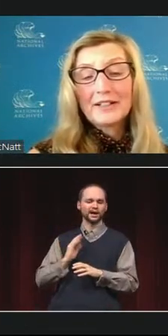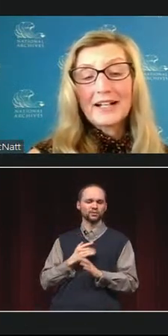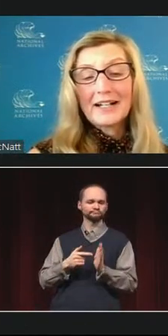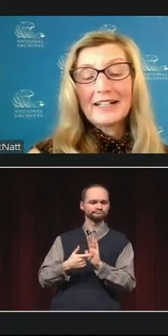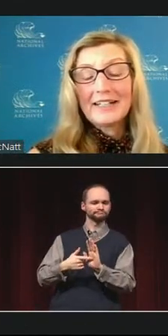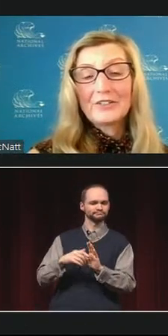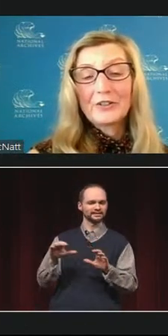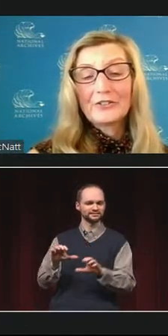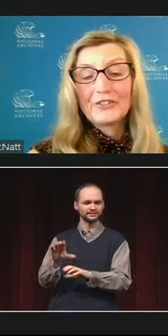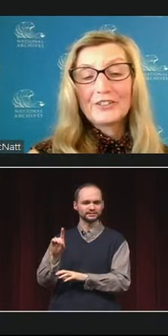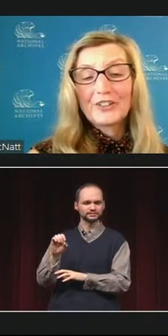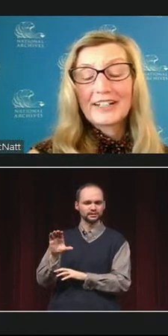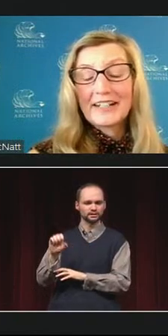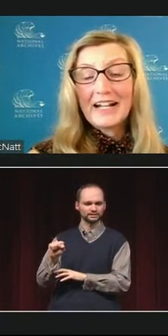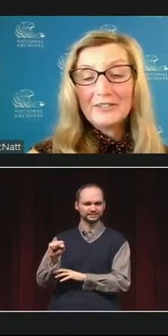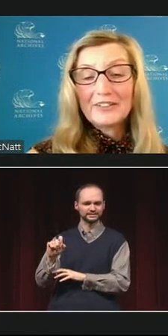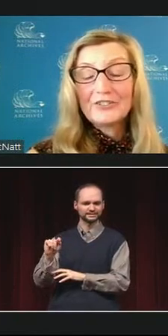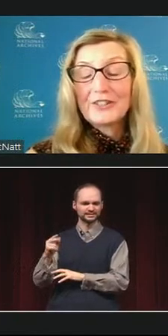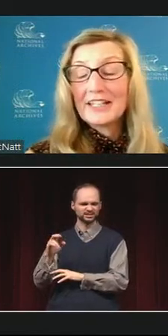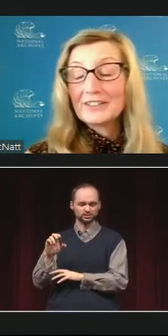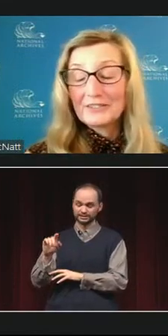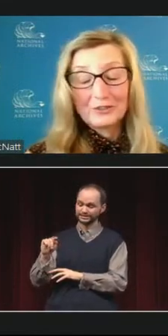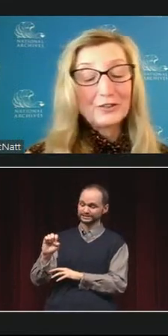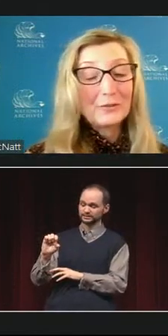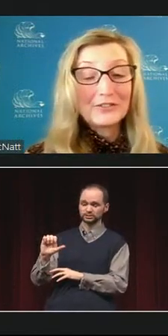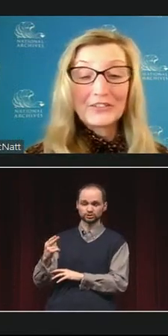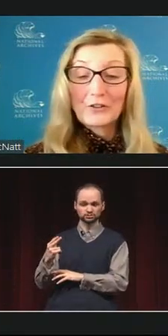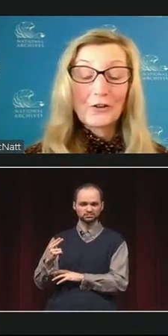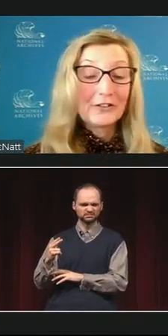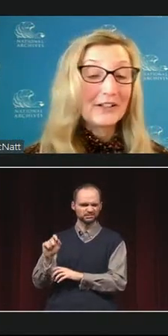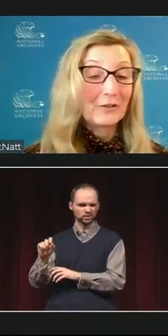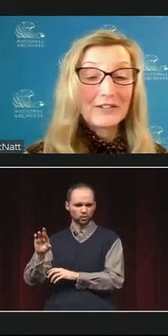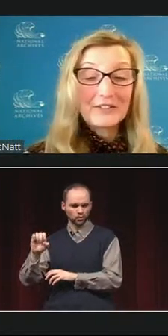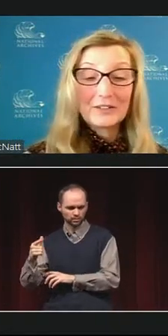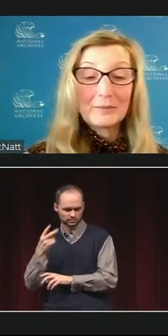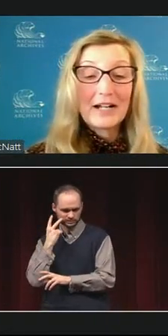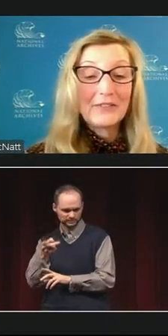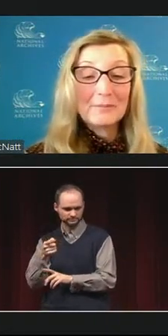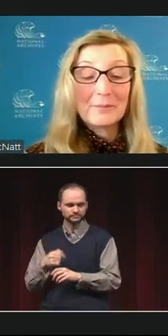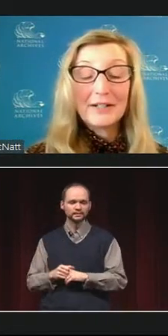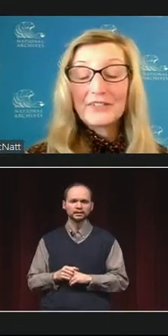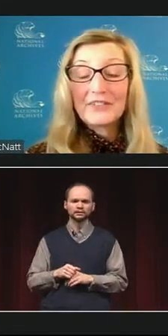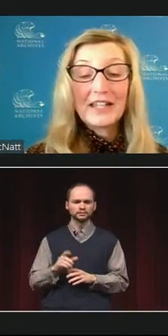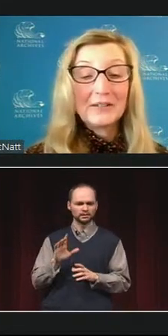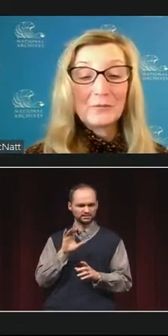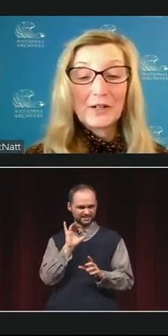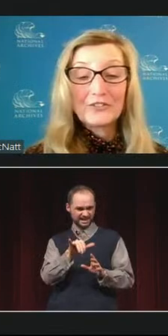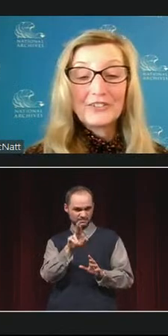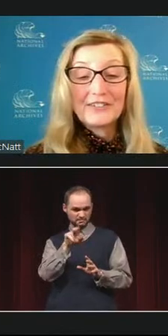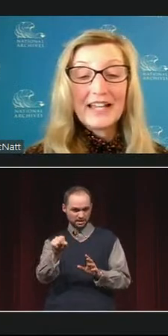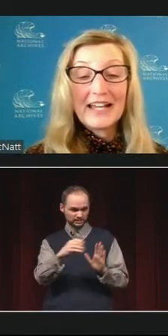I encourage you to check it out. We just heard a great deal about that bus and where she sat